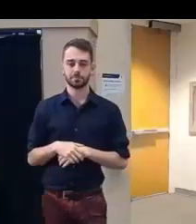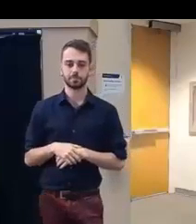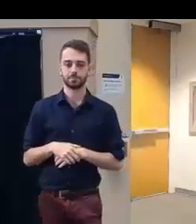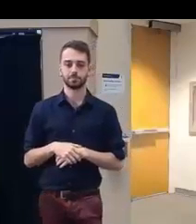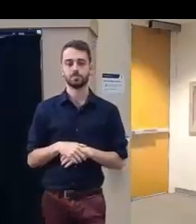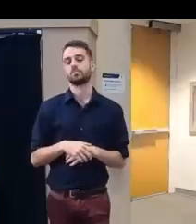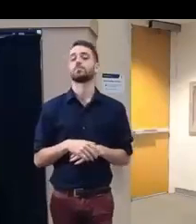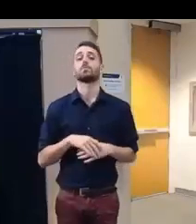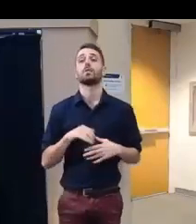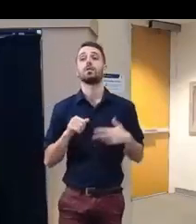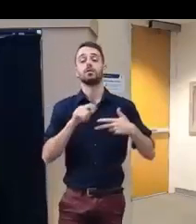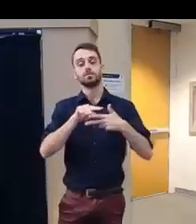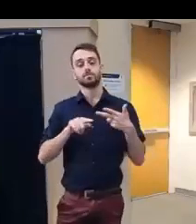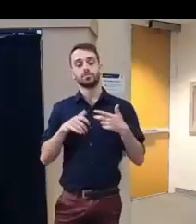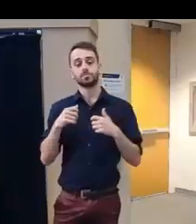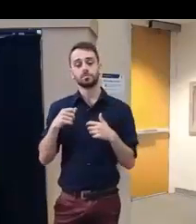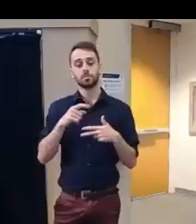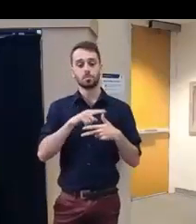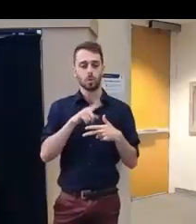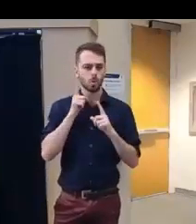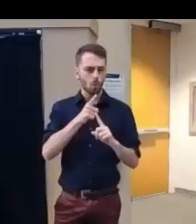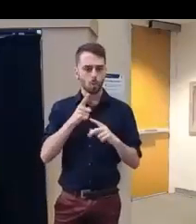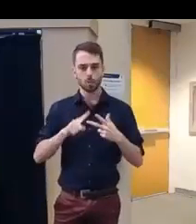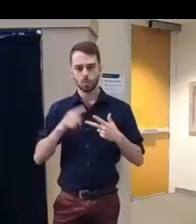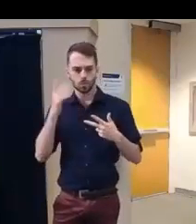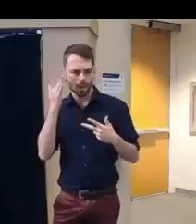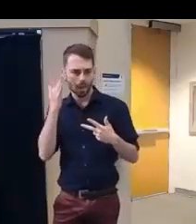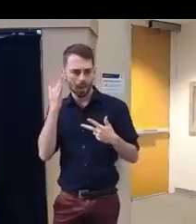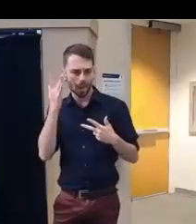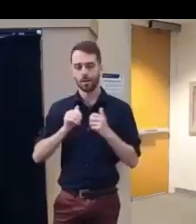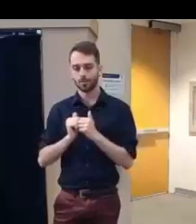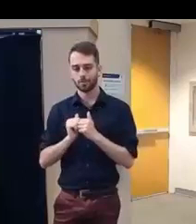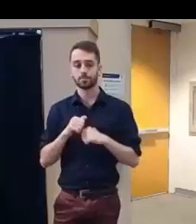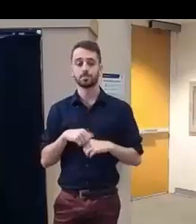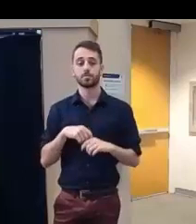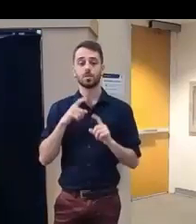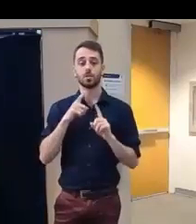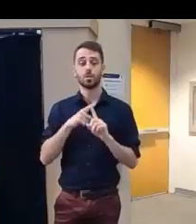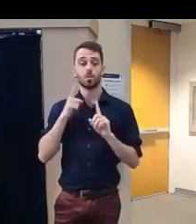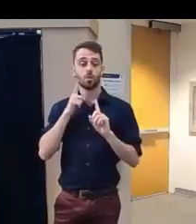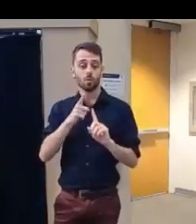so the goal of this project that we've started is to improve the quality and usefulness of the written evaluations of the clerkship students